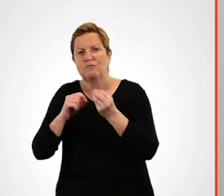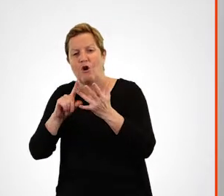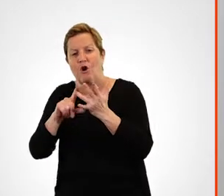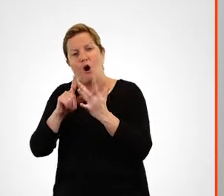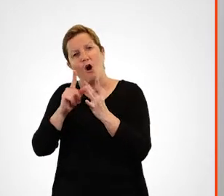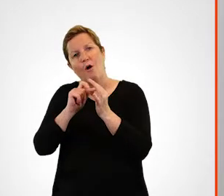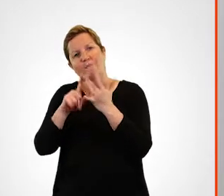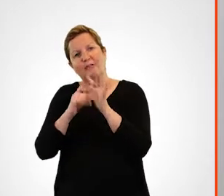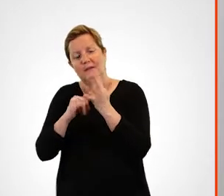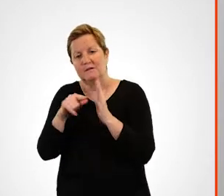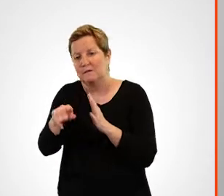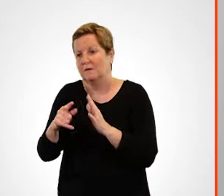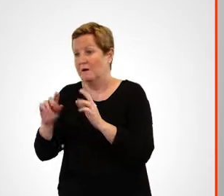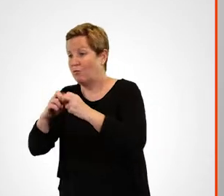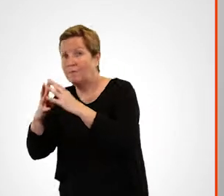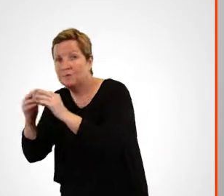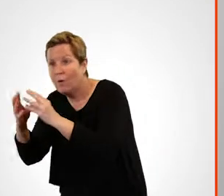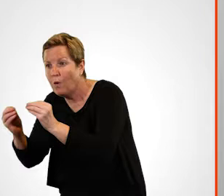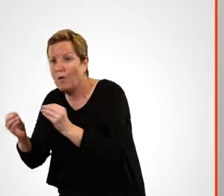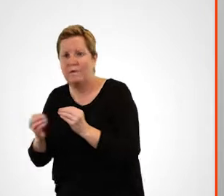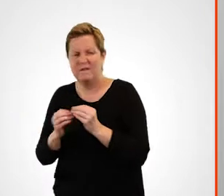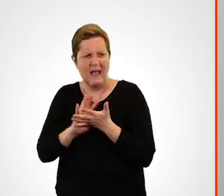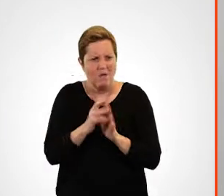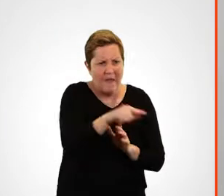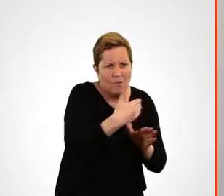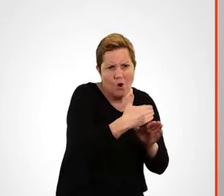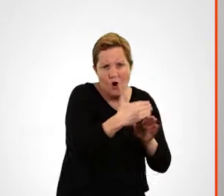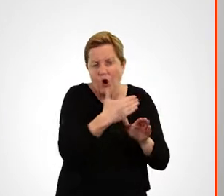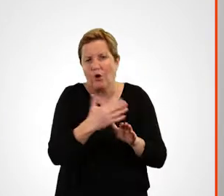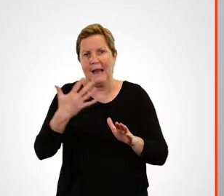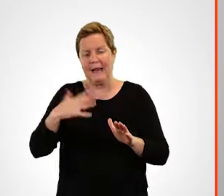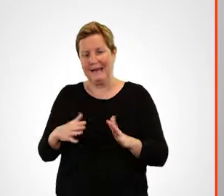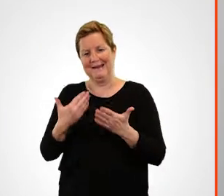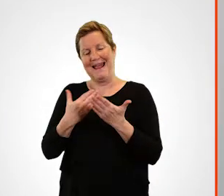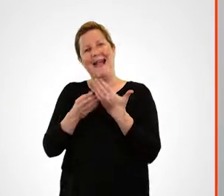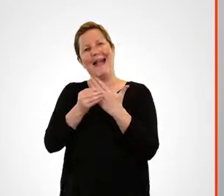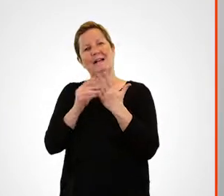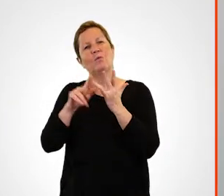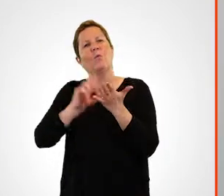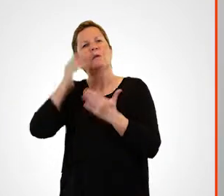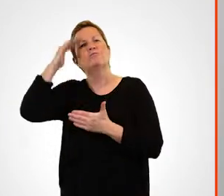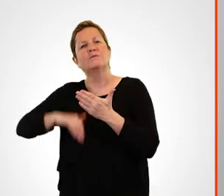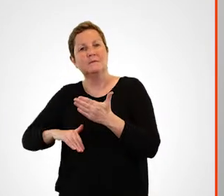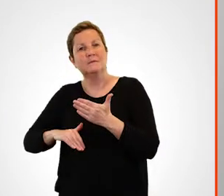solving little problems, and learning how things work. They need lots of hands-on experiences.